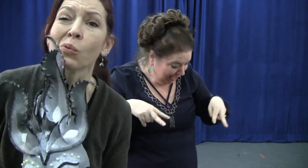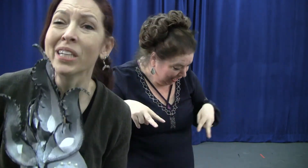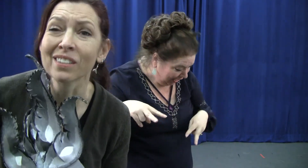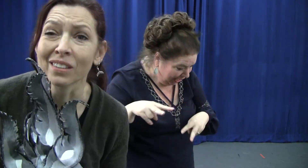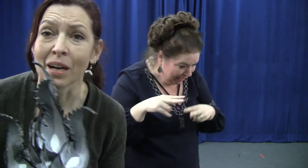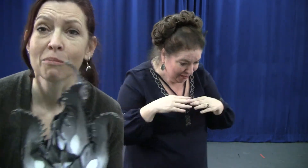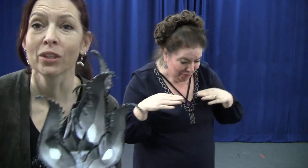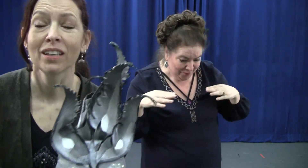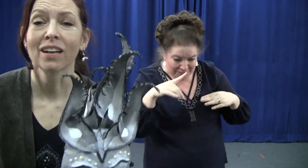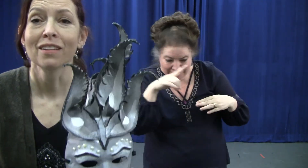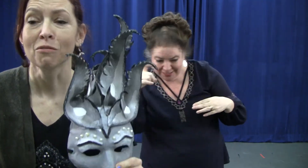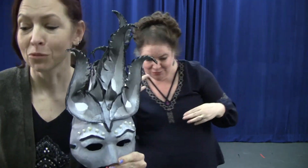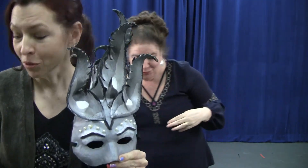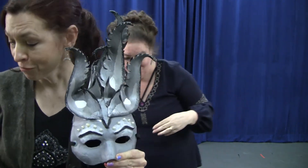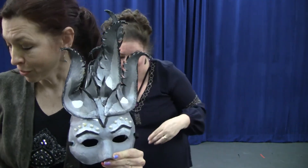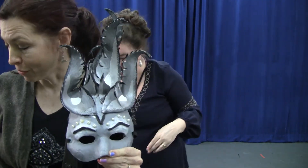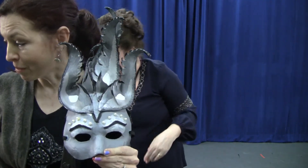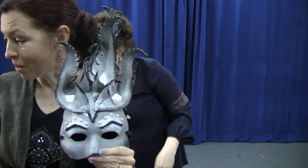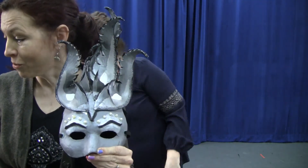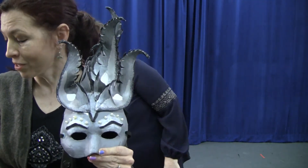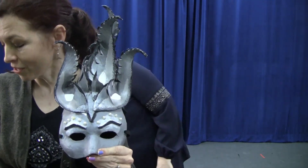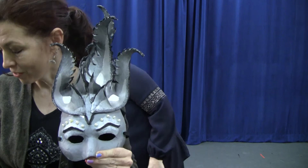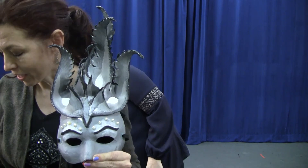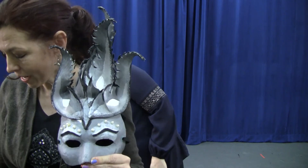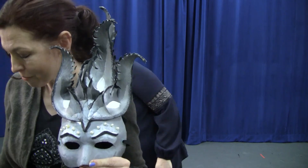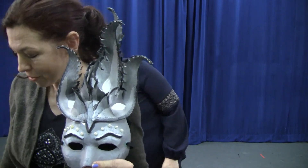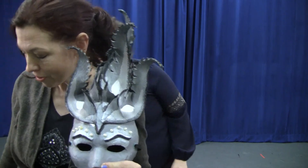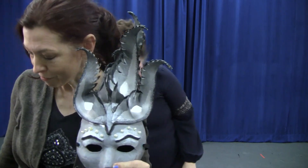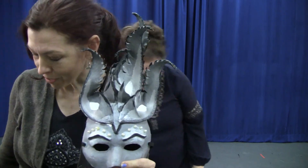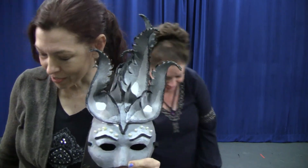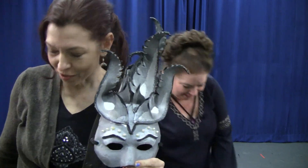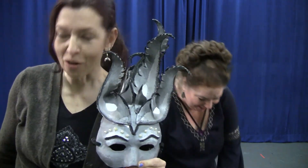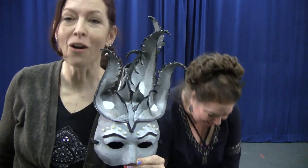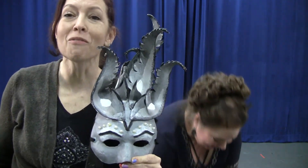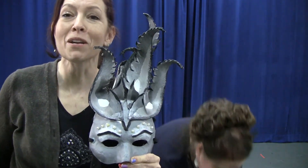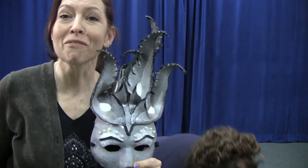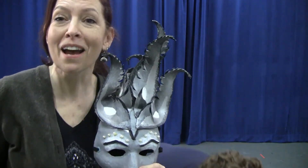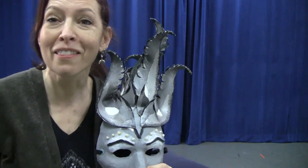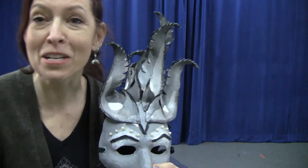real! I'm looking on the floor for the remote to turn the camera off,, under all.. we've got like